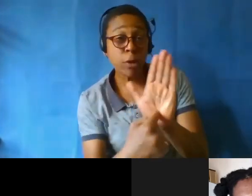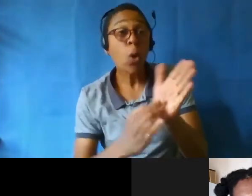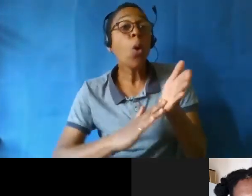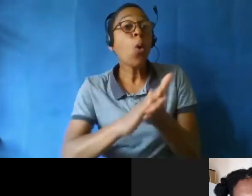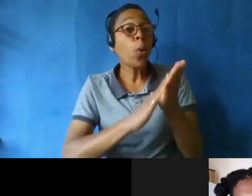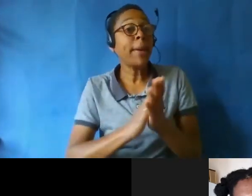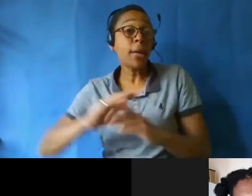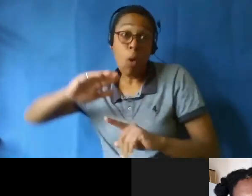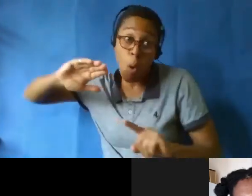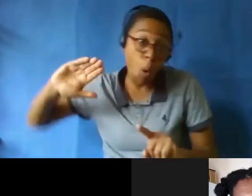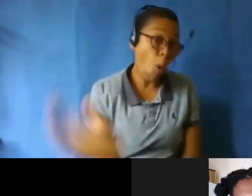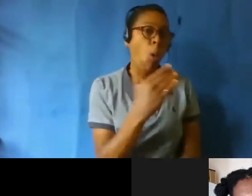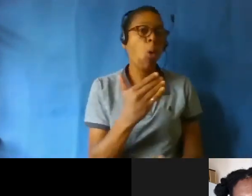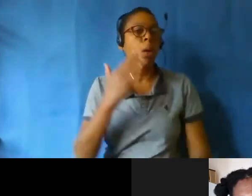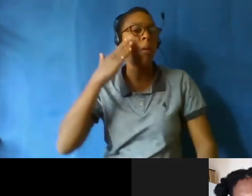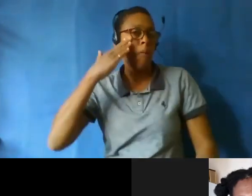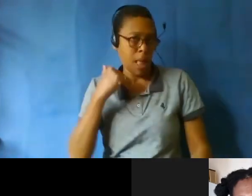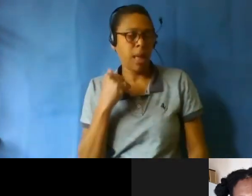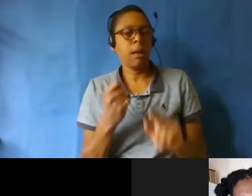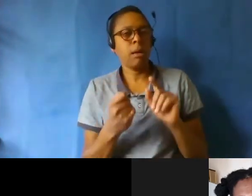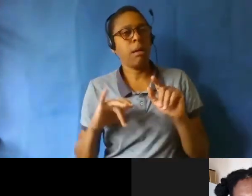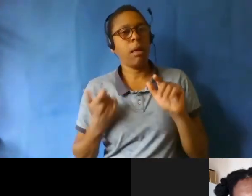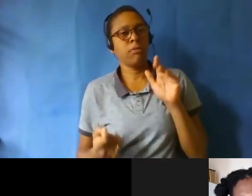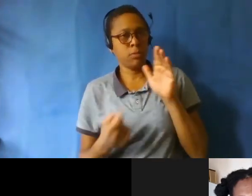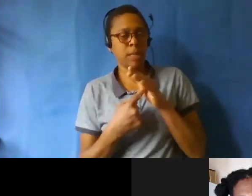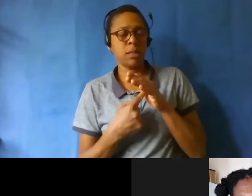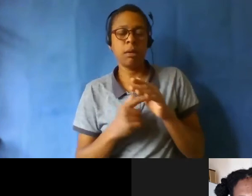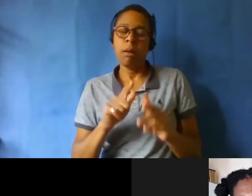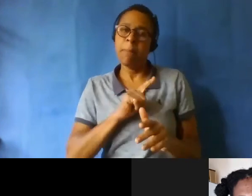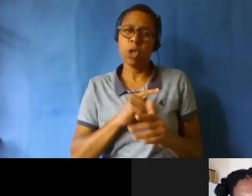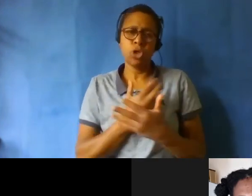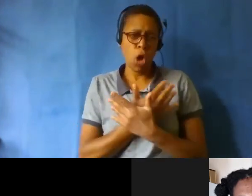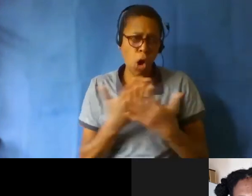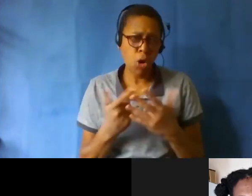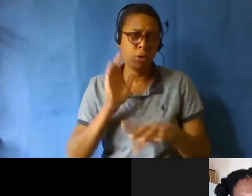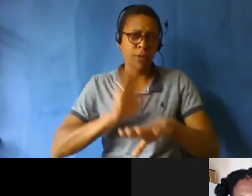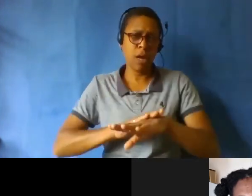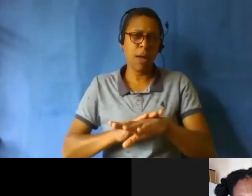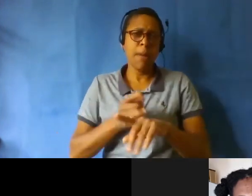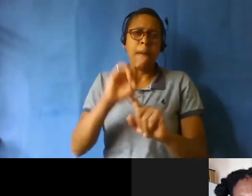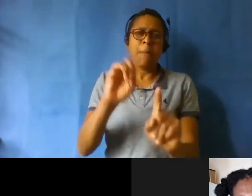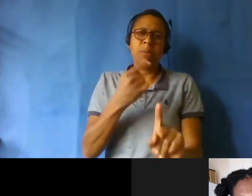because so often blackness is used as the reason for punishing us now the